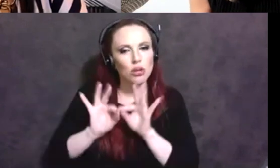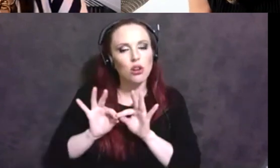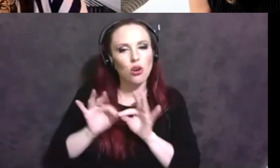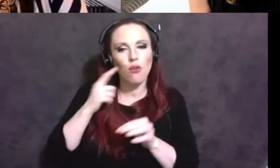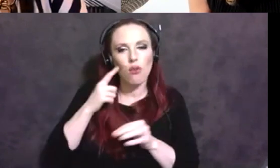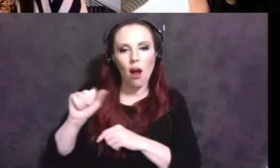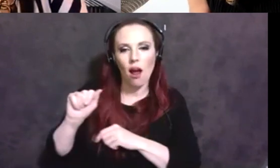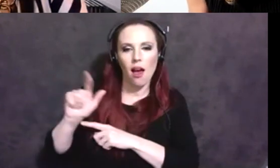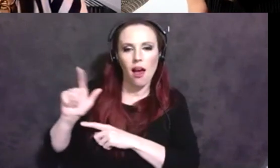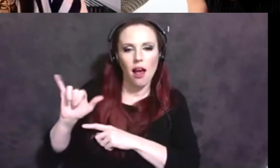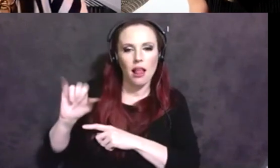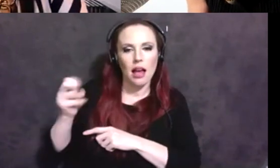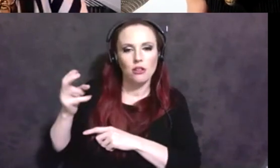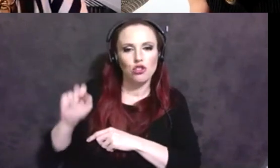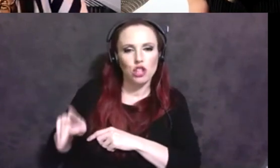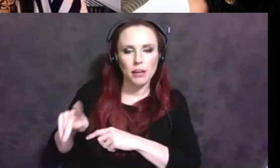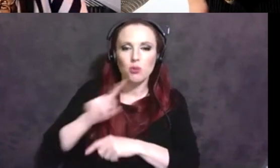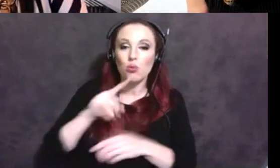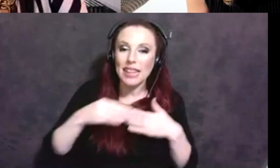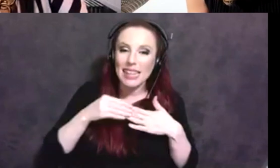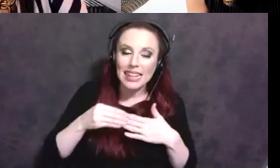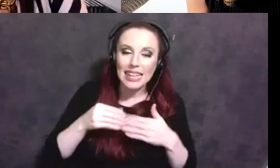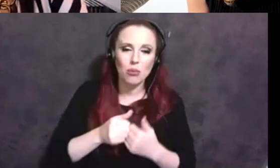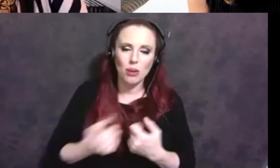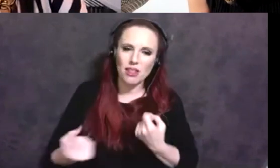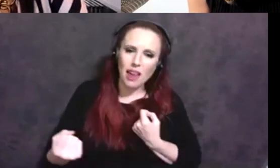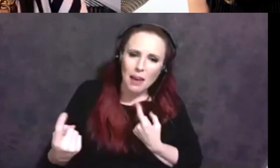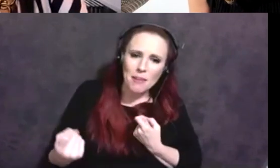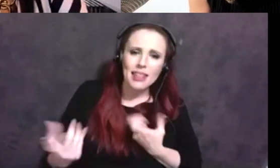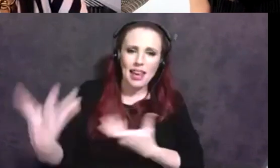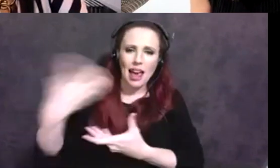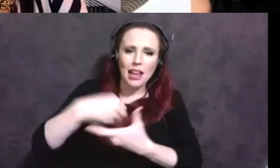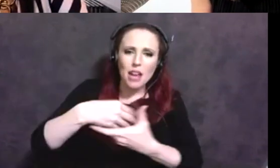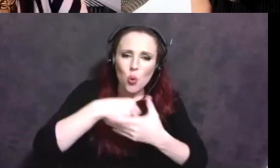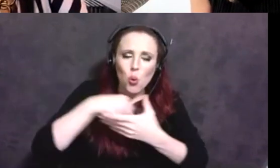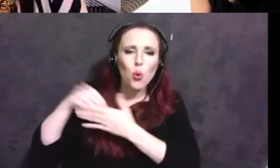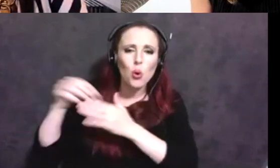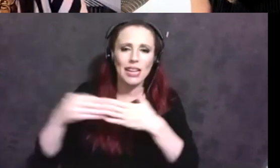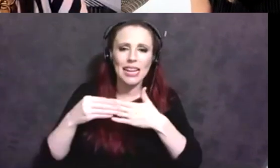of this but that is a process you need to go within yourself. That interior process